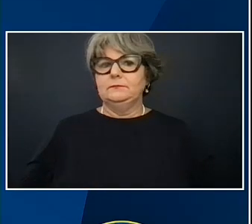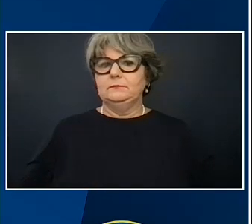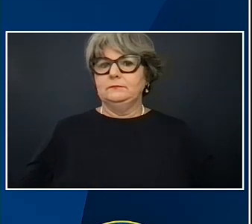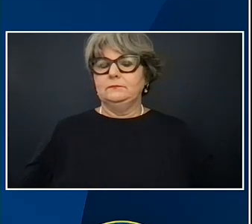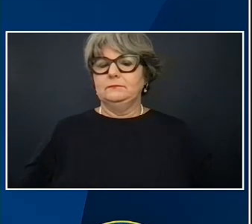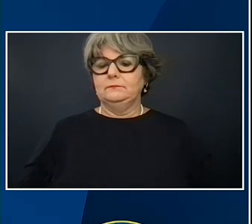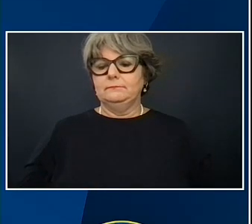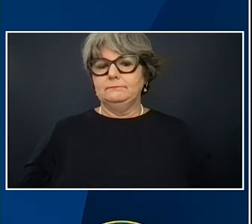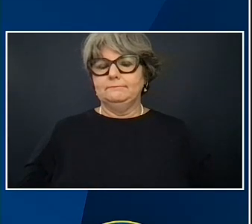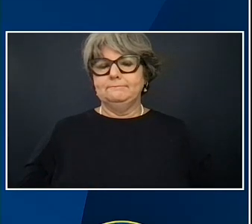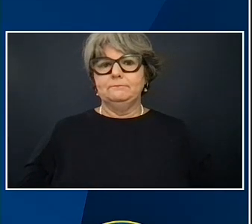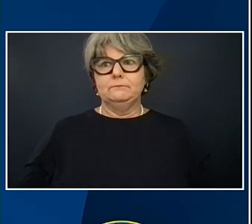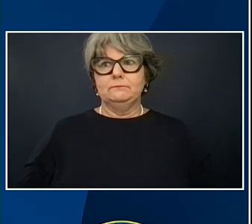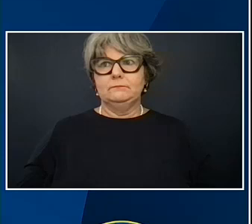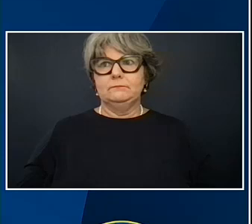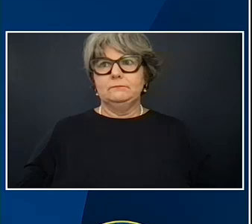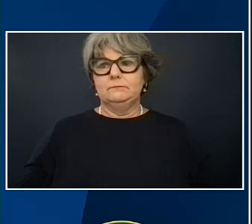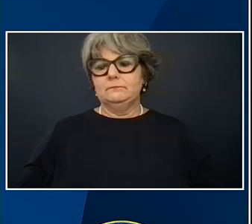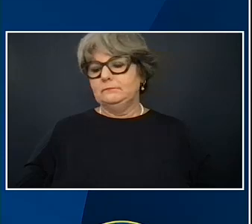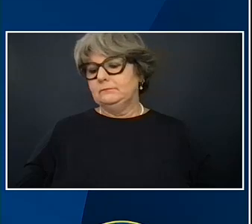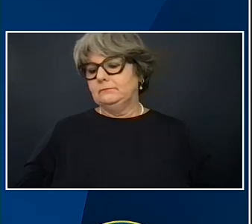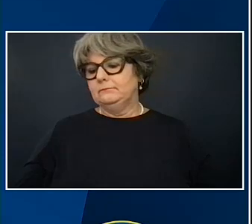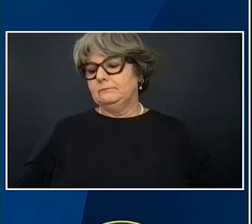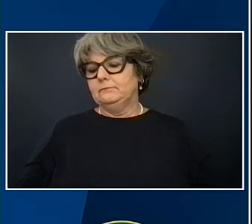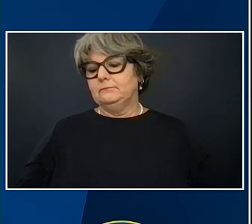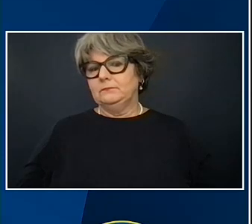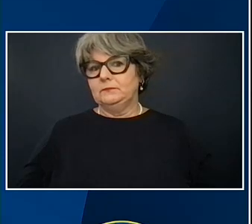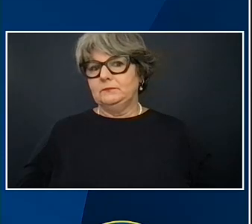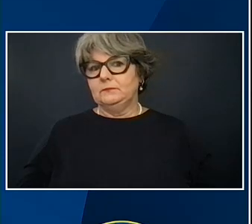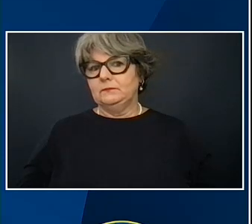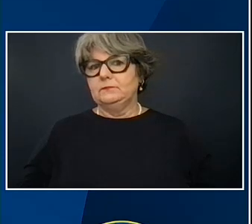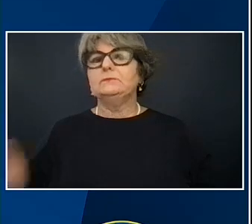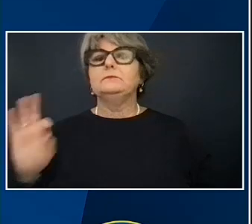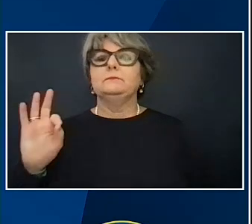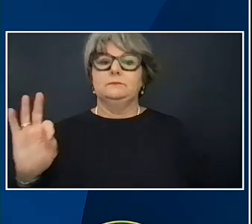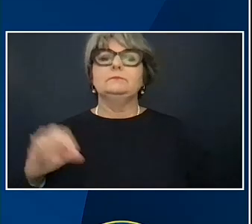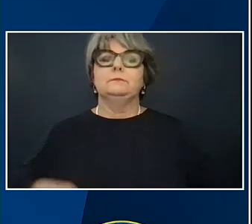Let me see if my thing is charged up now. That's better. That's much better.